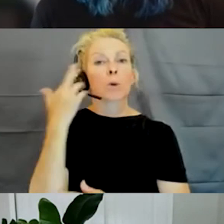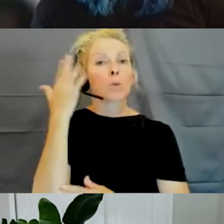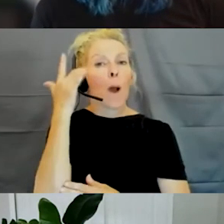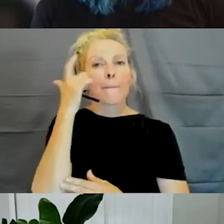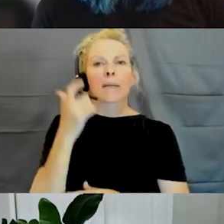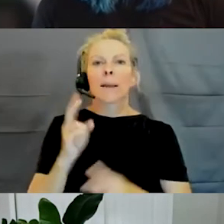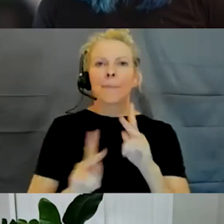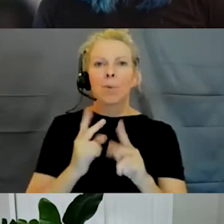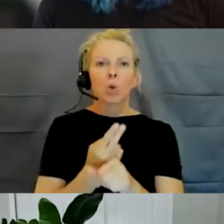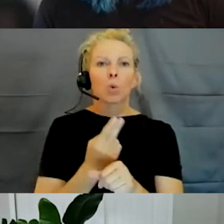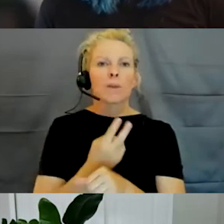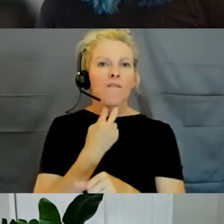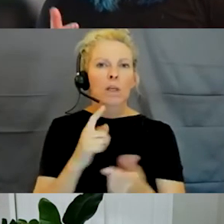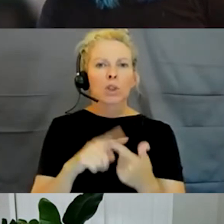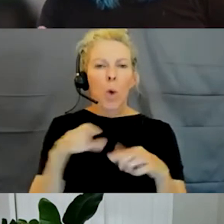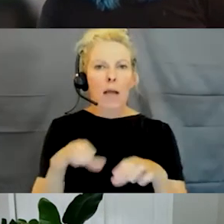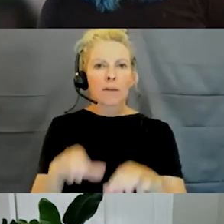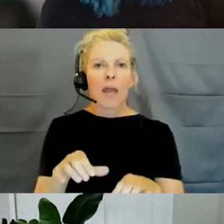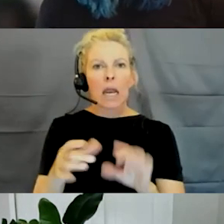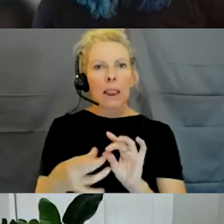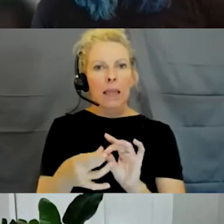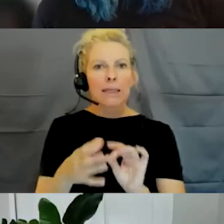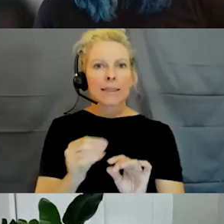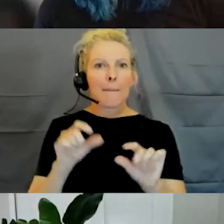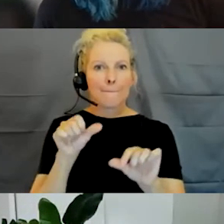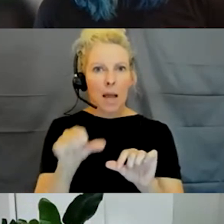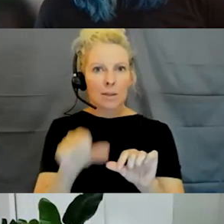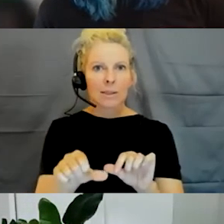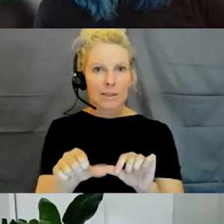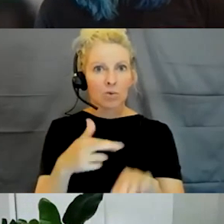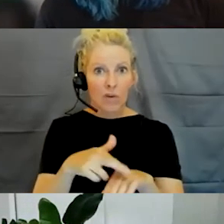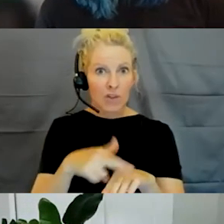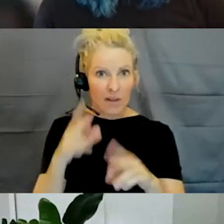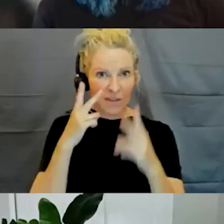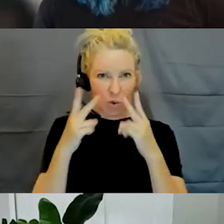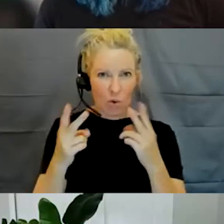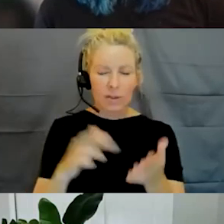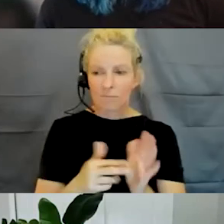buttons on your site, referencing the visual, so they would have to guess at what the accessible